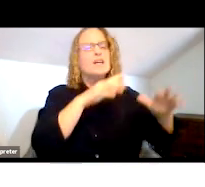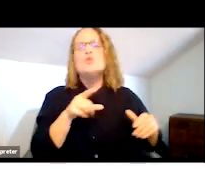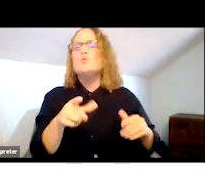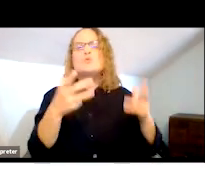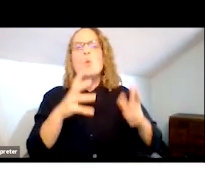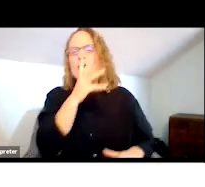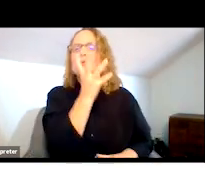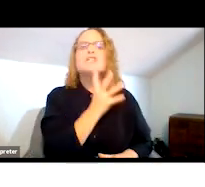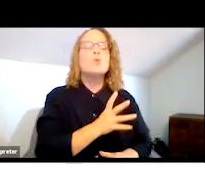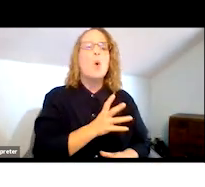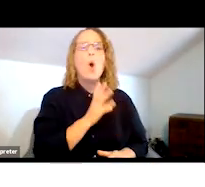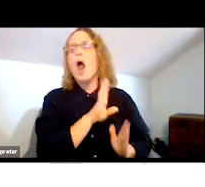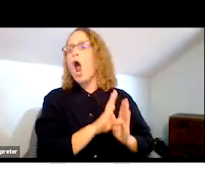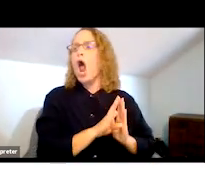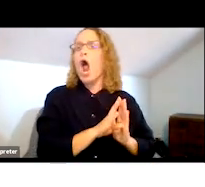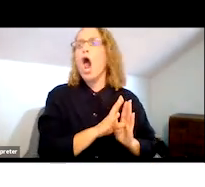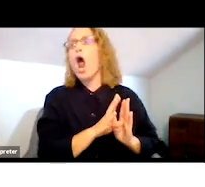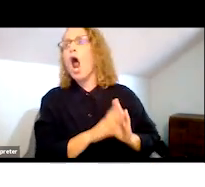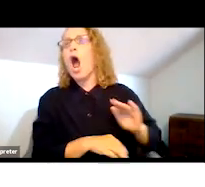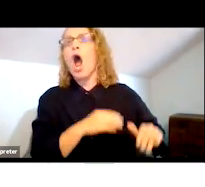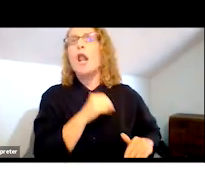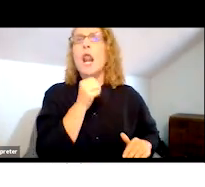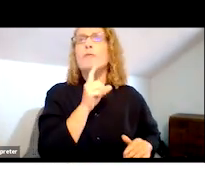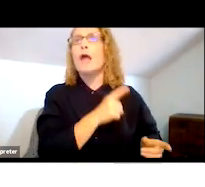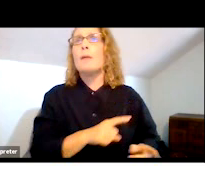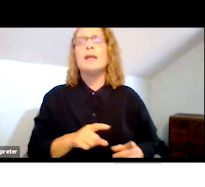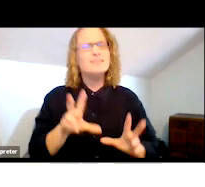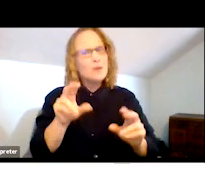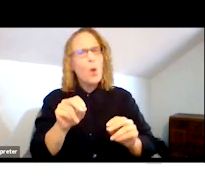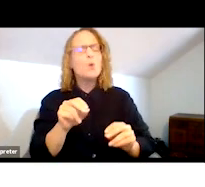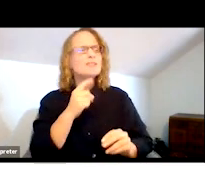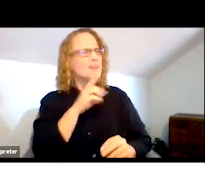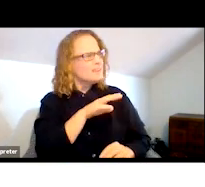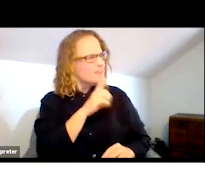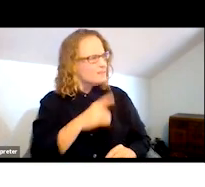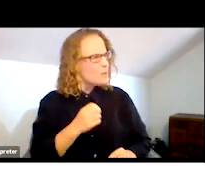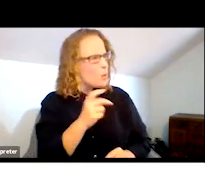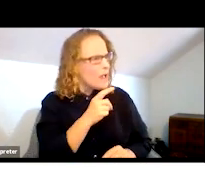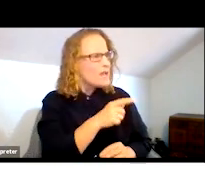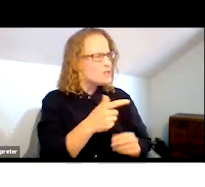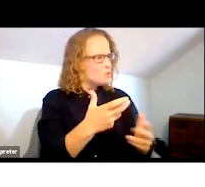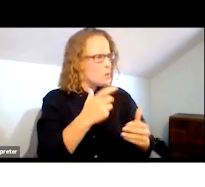Or maybe they're starting to wring their hands, maybe biting fingers, maybe they get up,